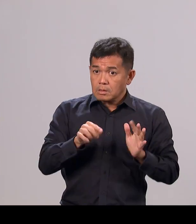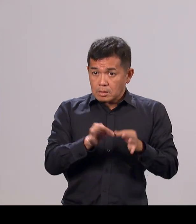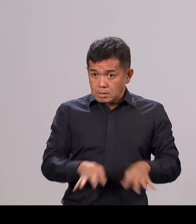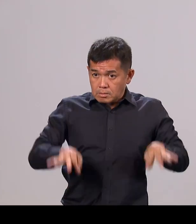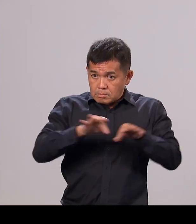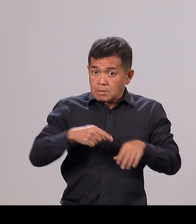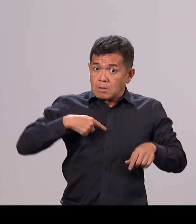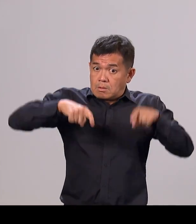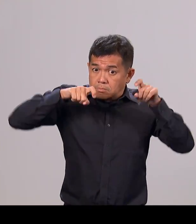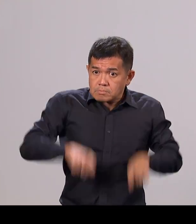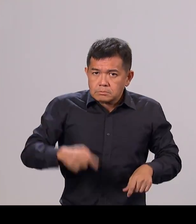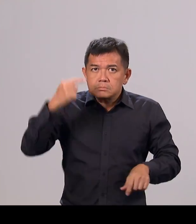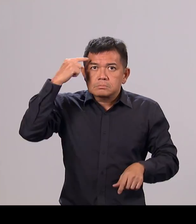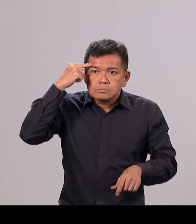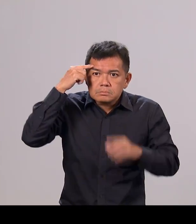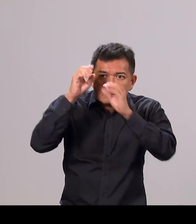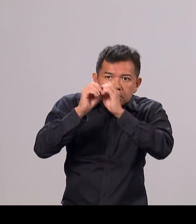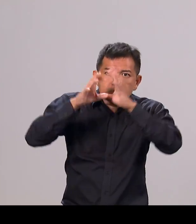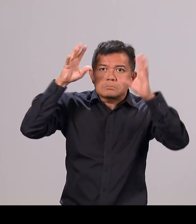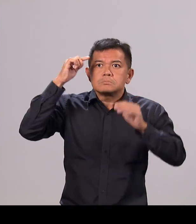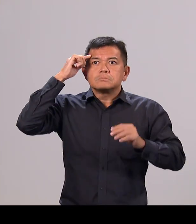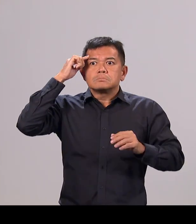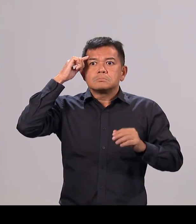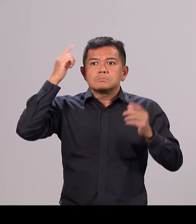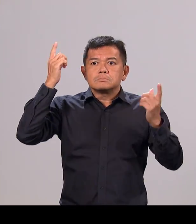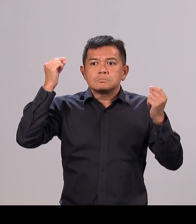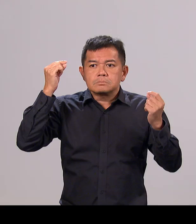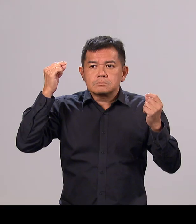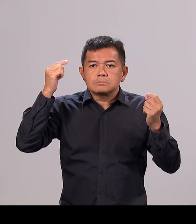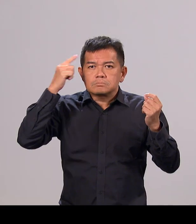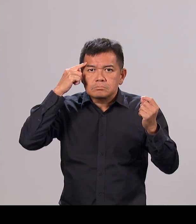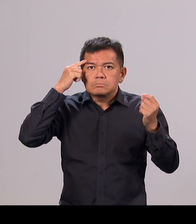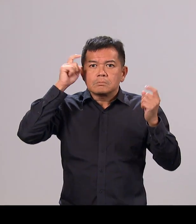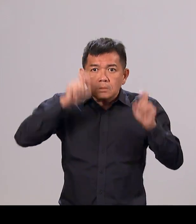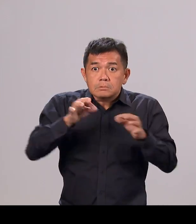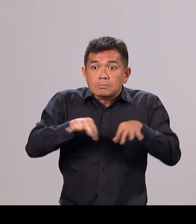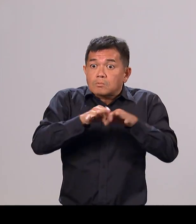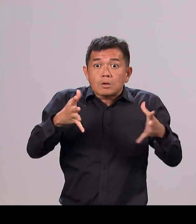That resolve to hold together, to fight, and to defend our place in the world.